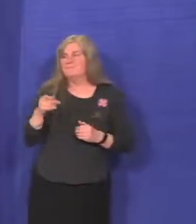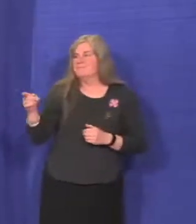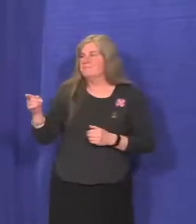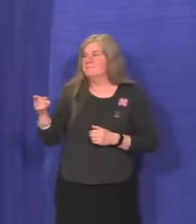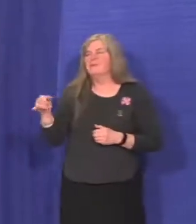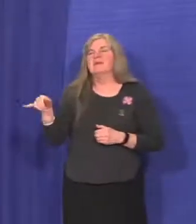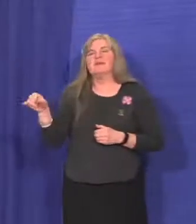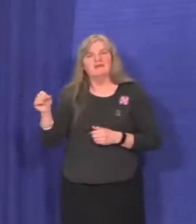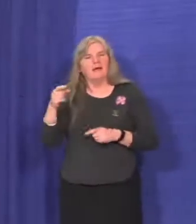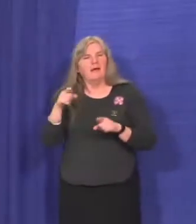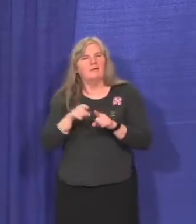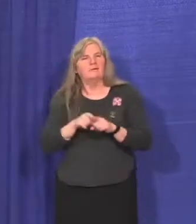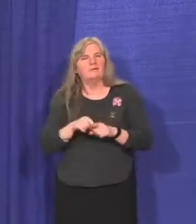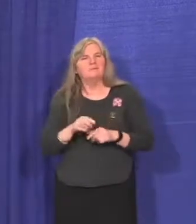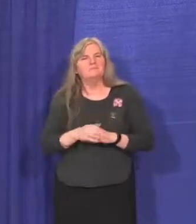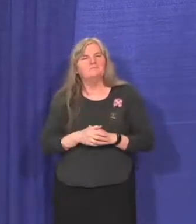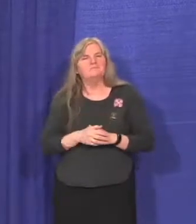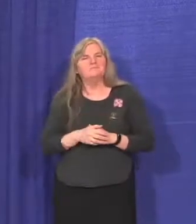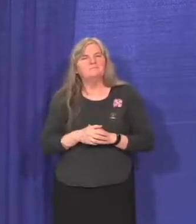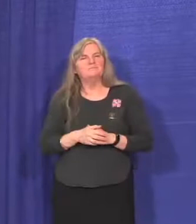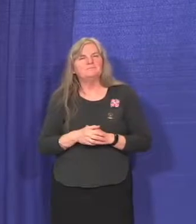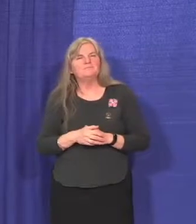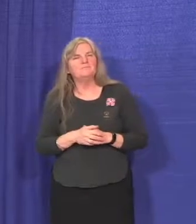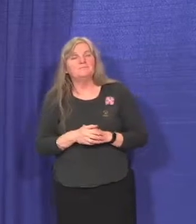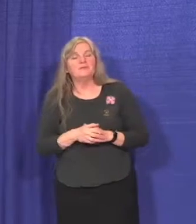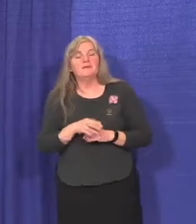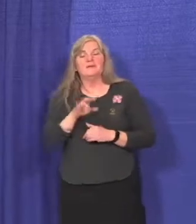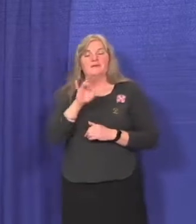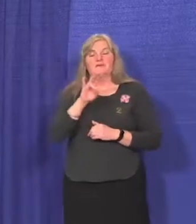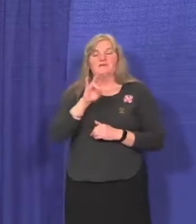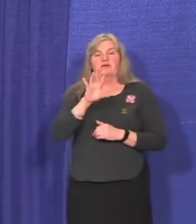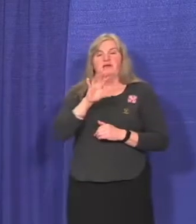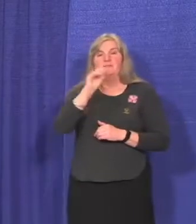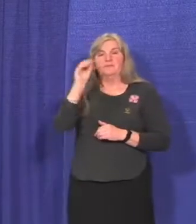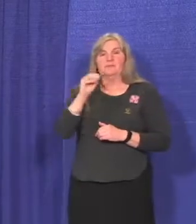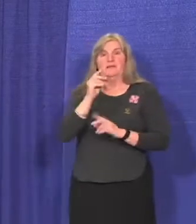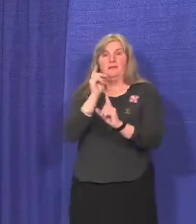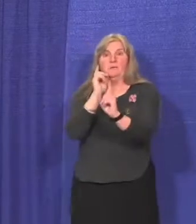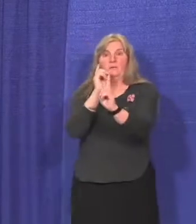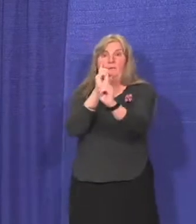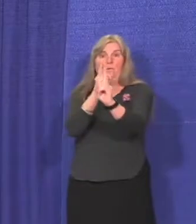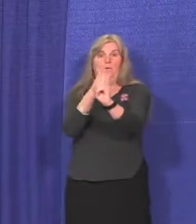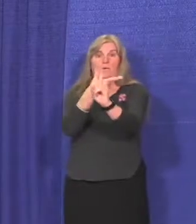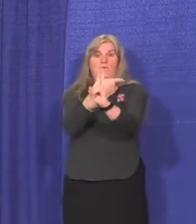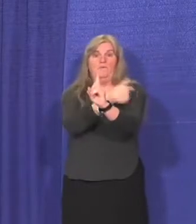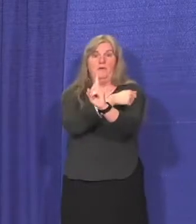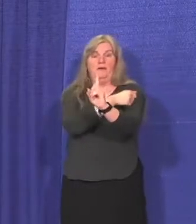75 percent away because we will see transmission amongst younger